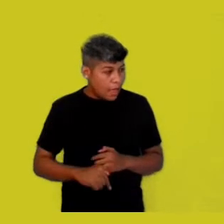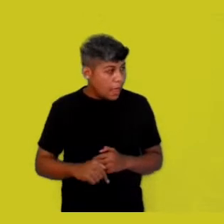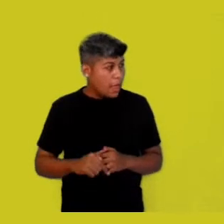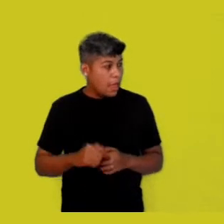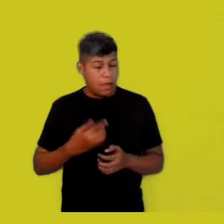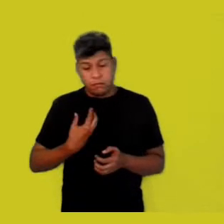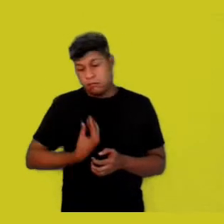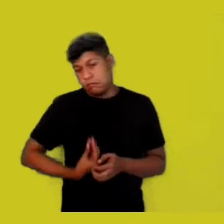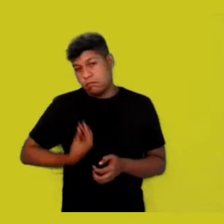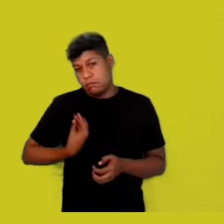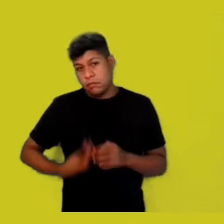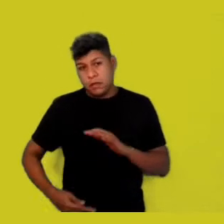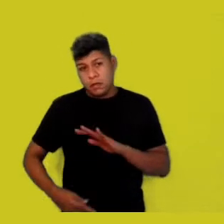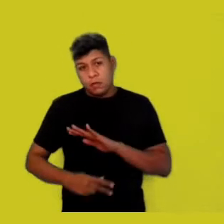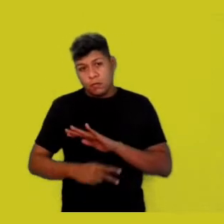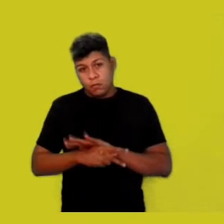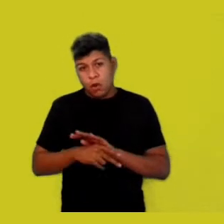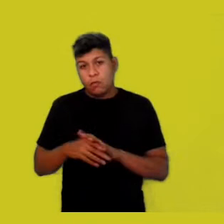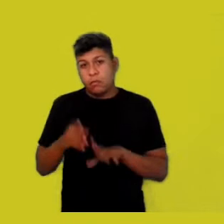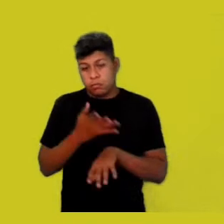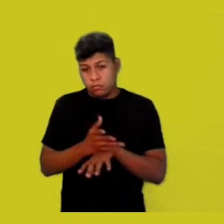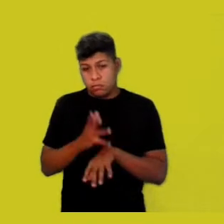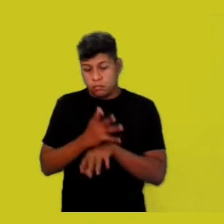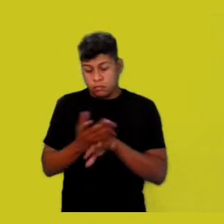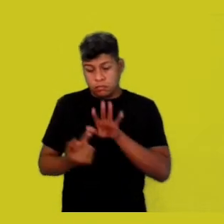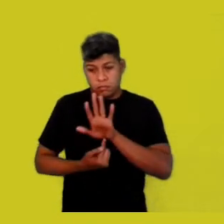the aesthetic exercise itself,